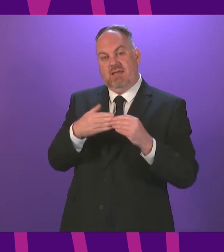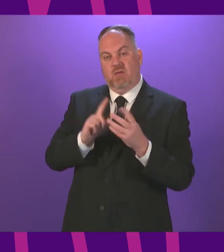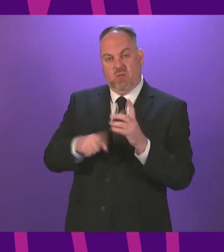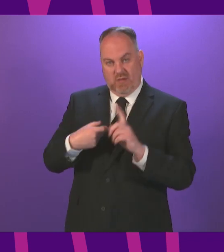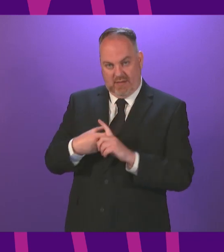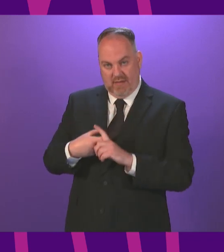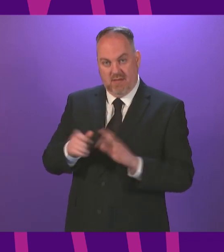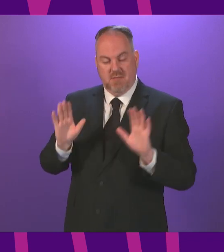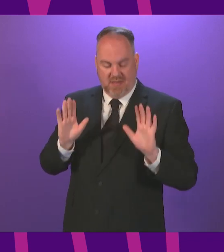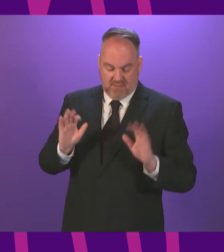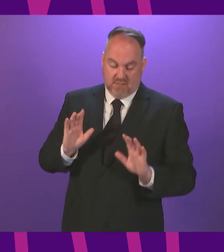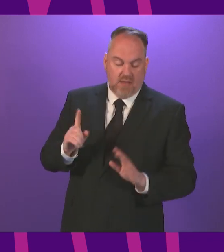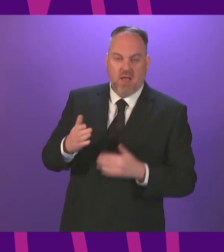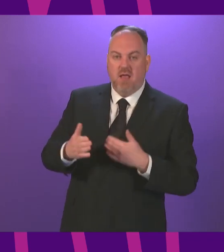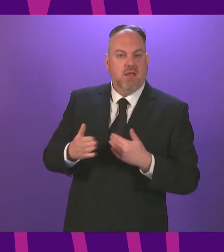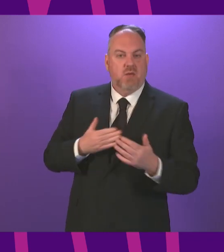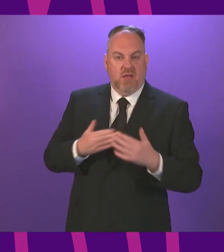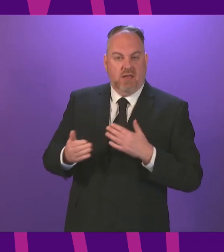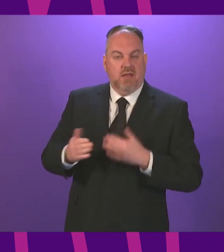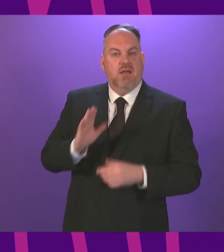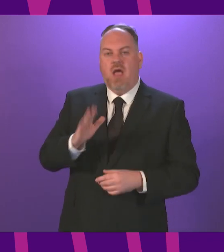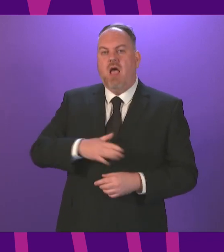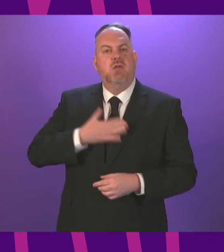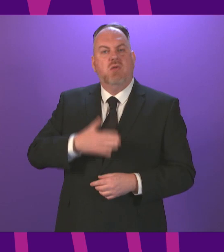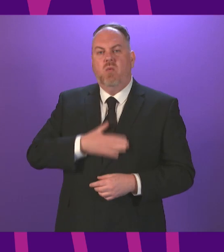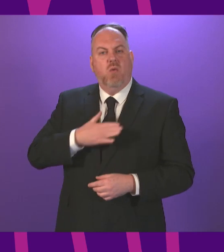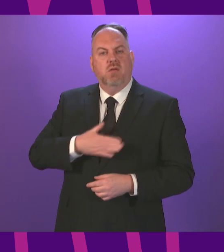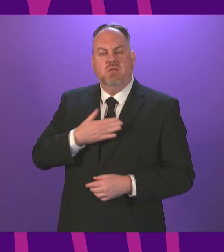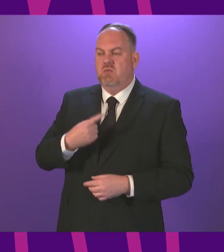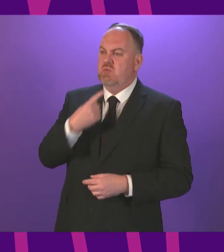However, just as it would be wrong to give a performance of feelings not sincerely felt,